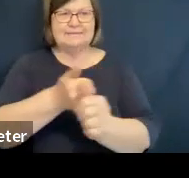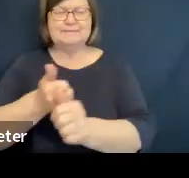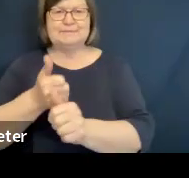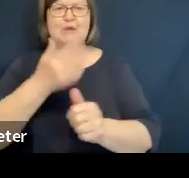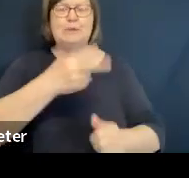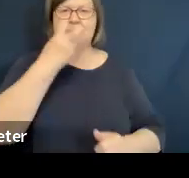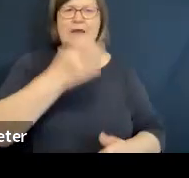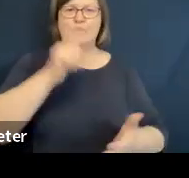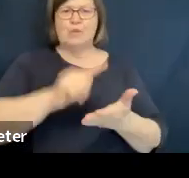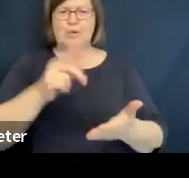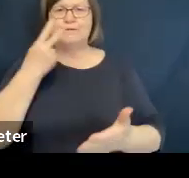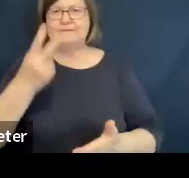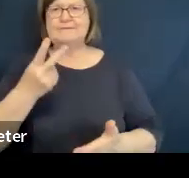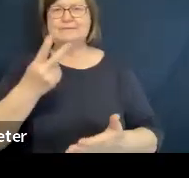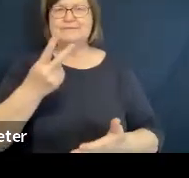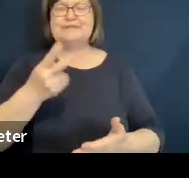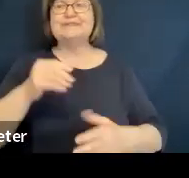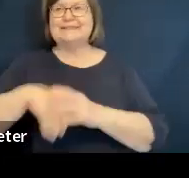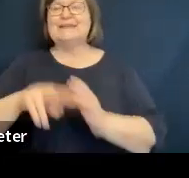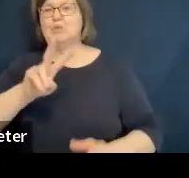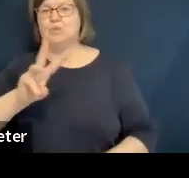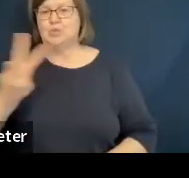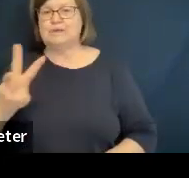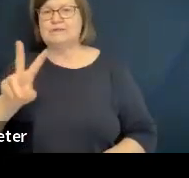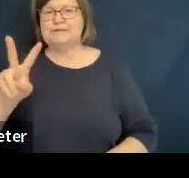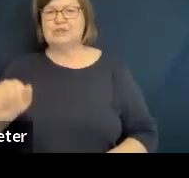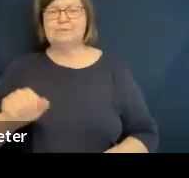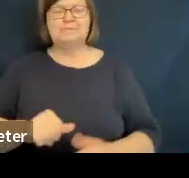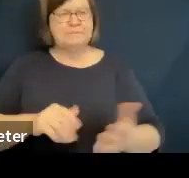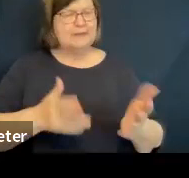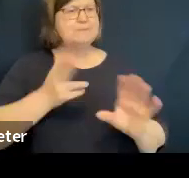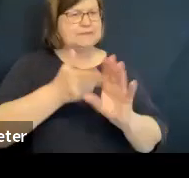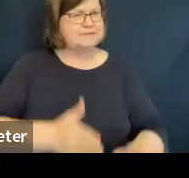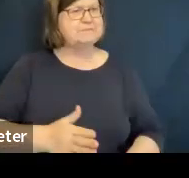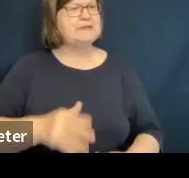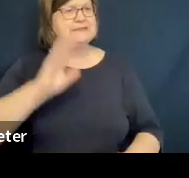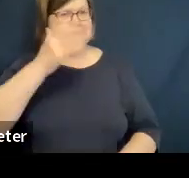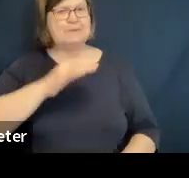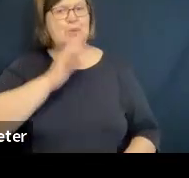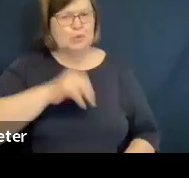in Huntington, West Virginia. Participants of the focus groups tended to be older, white,